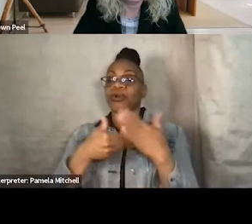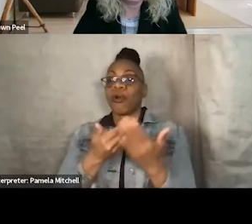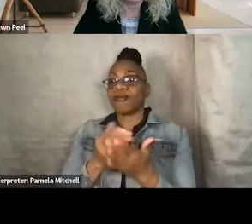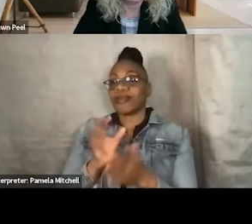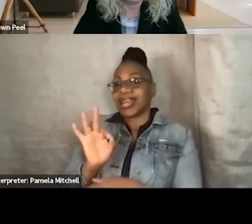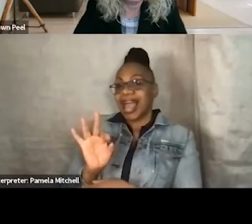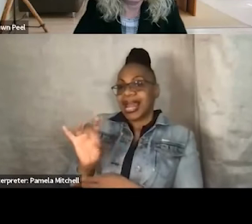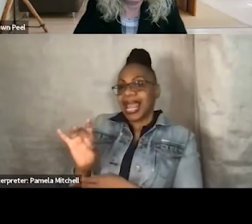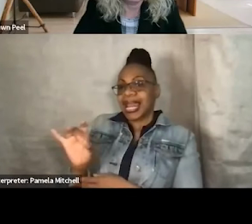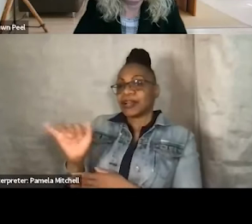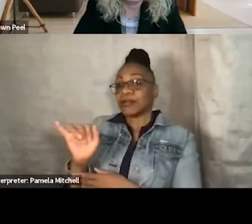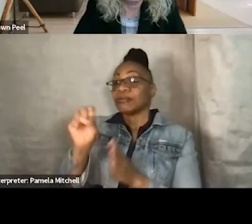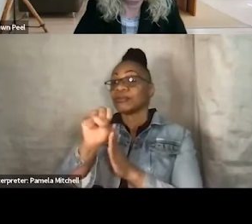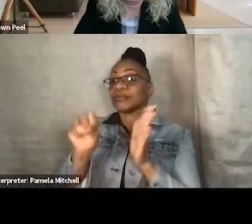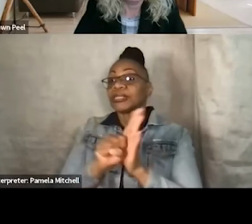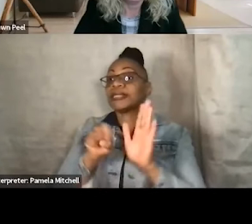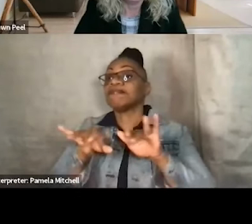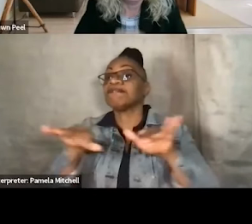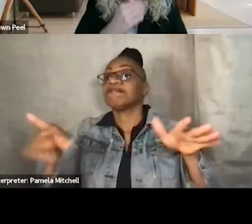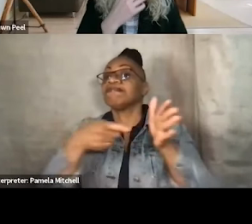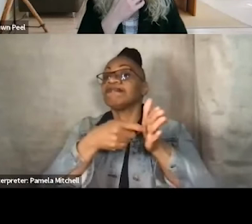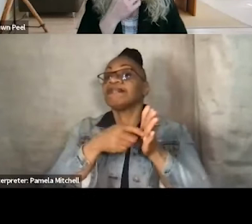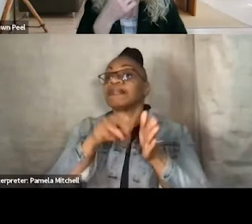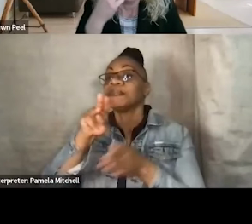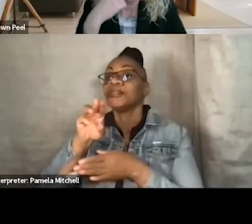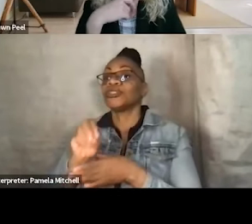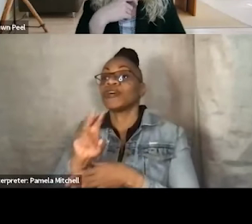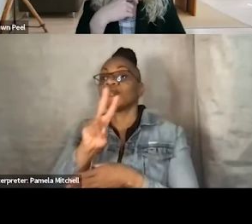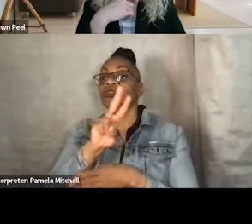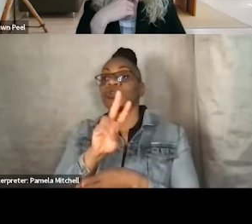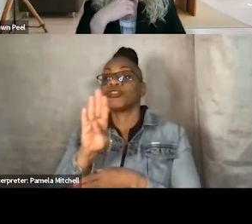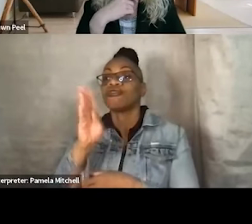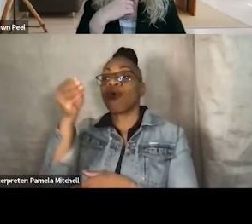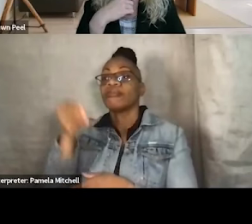and the statewide requirement in Missouri for 24/7 mobile crisis response.